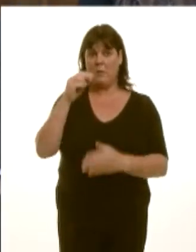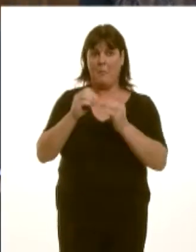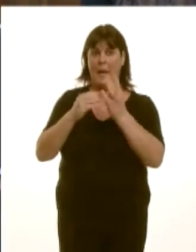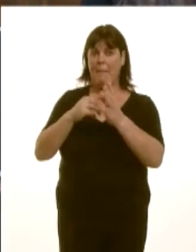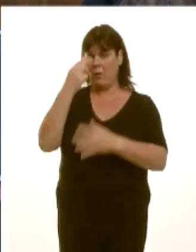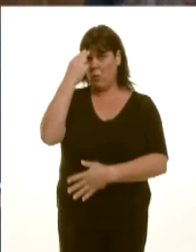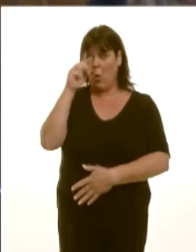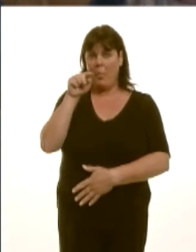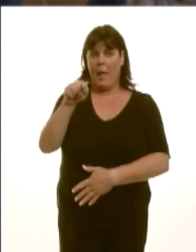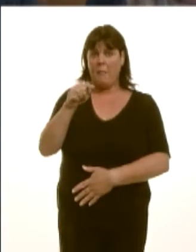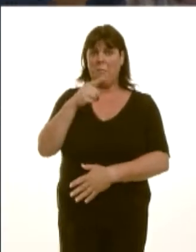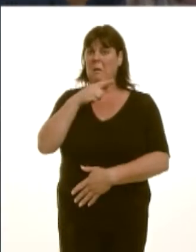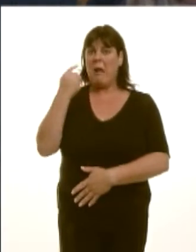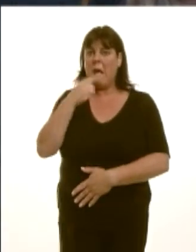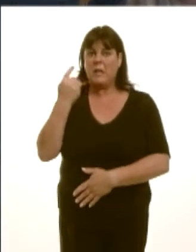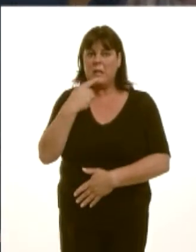Why should we disbelieve it in that regard?